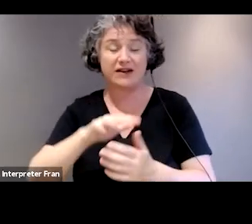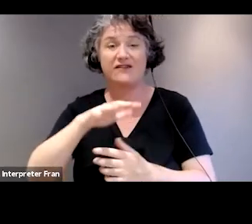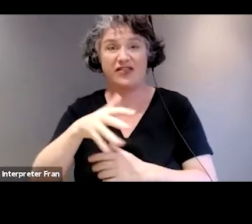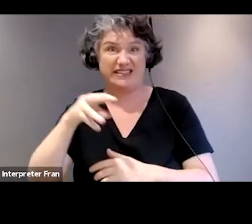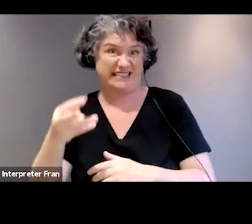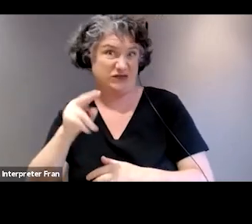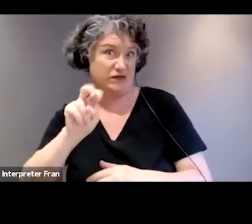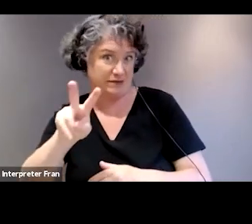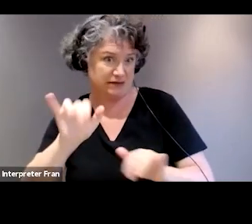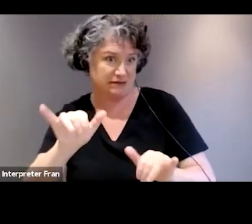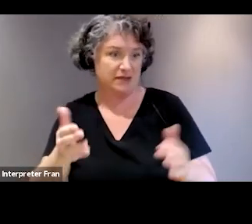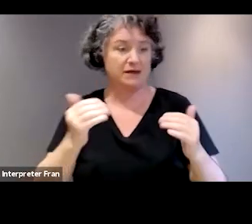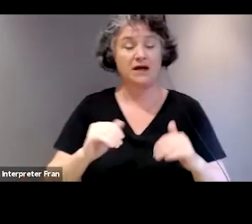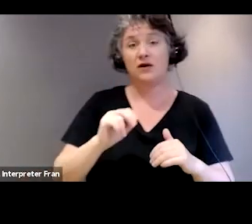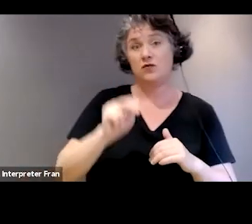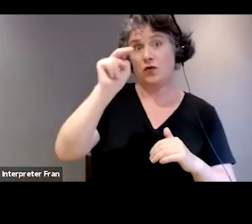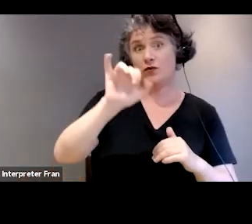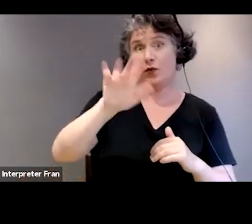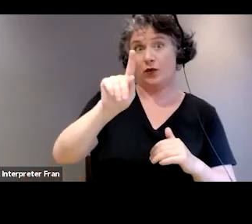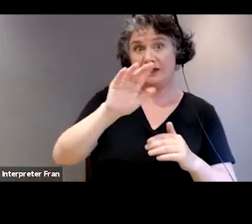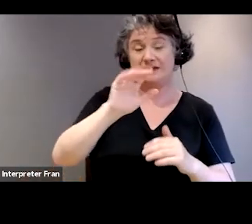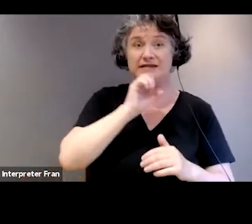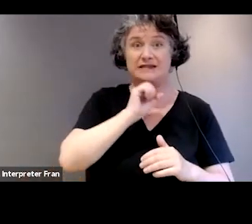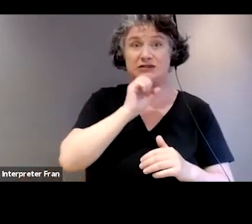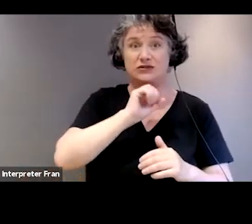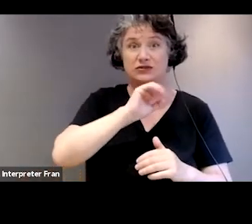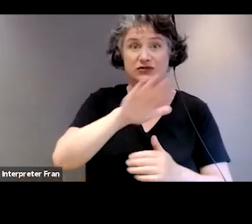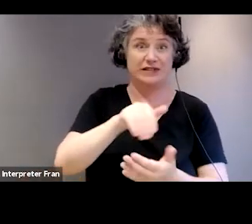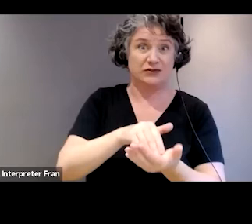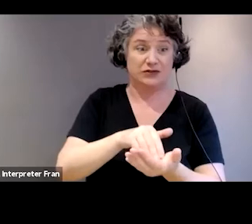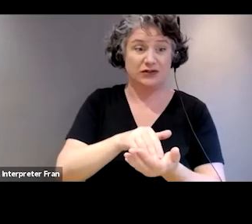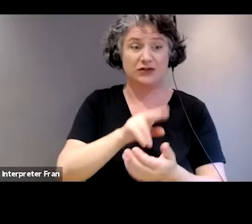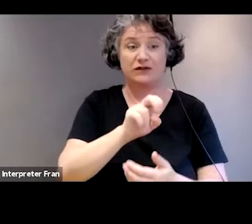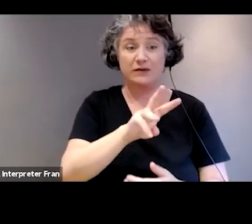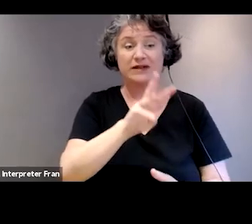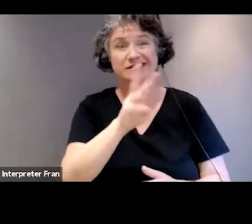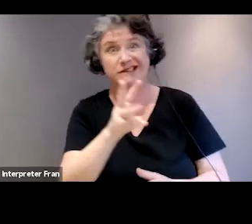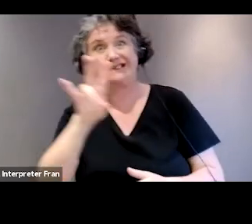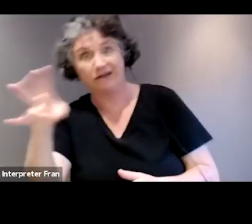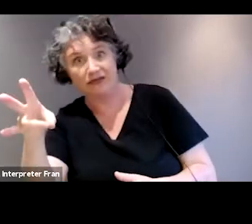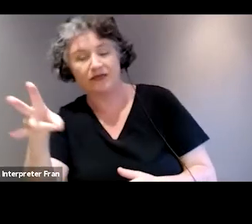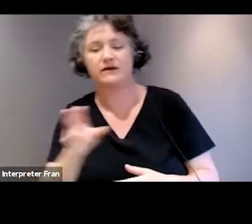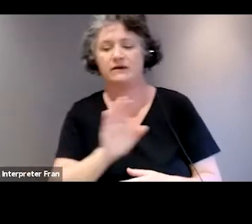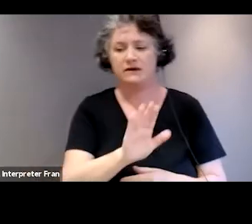Where do we stand in terms of next steps, and what are the kinds of barriers or concerns that people are still encountering that we need to be paying attention to? Next